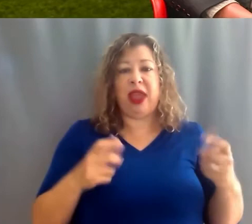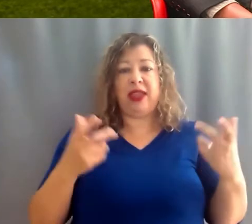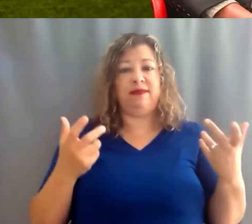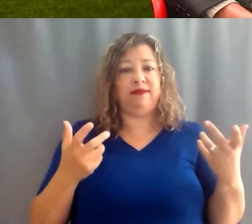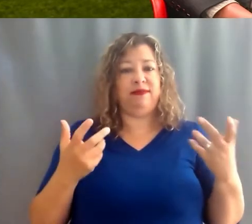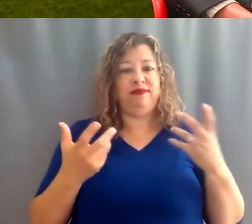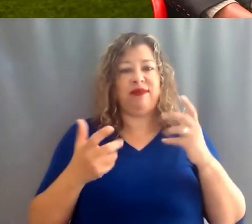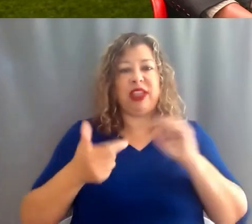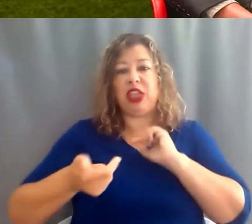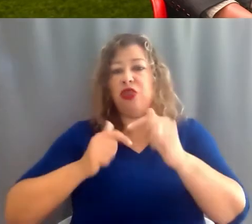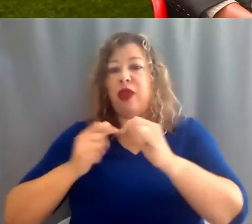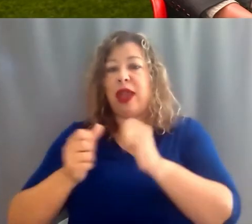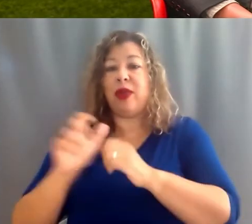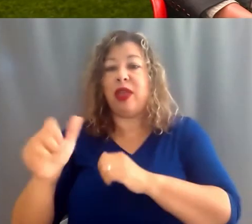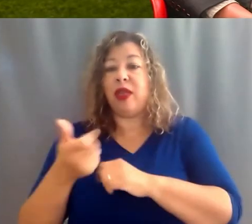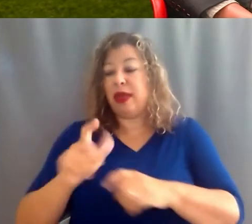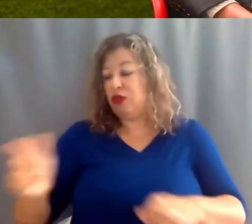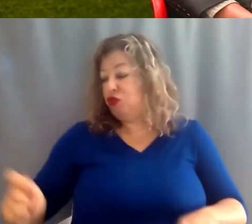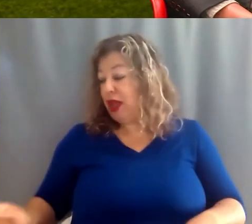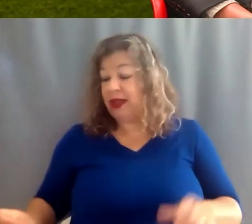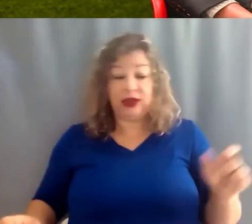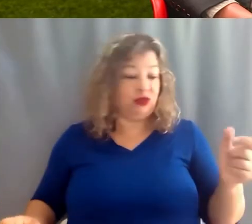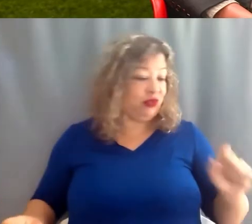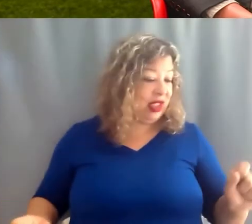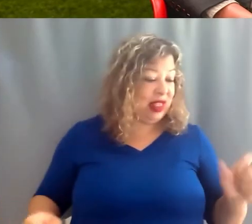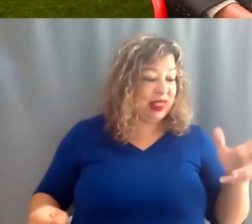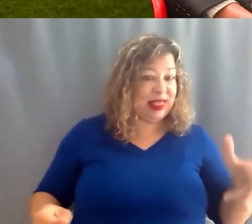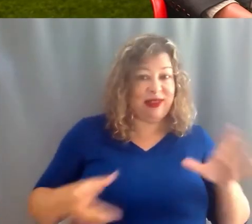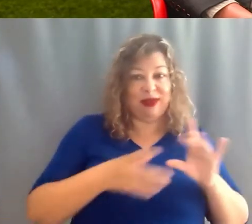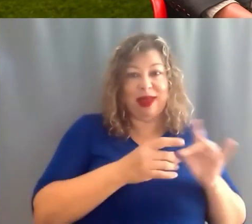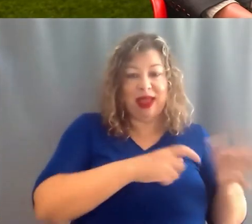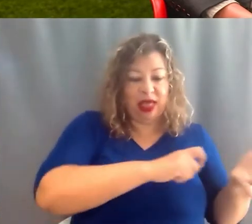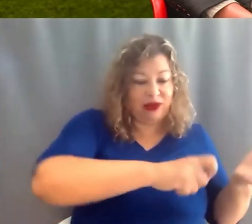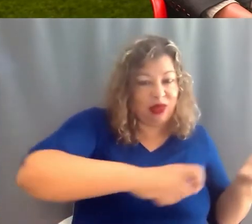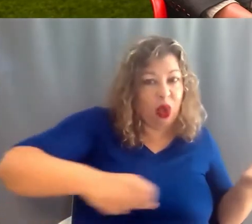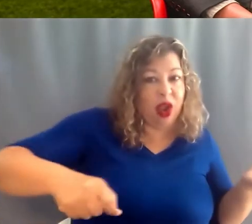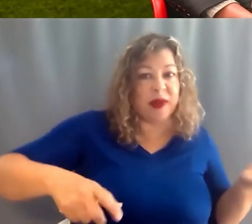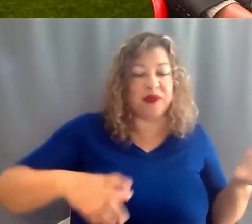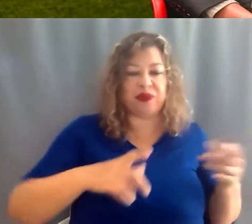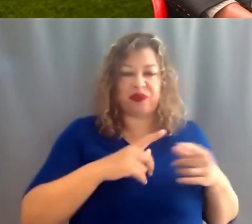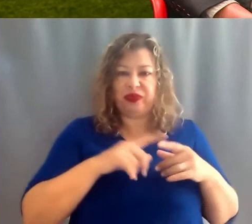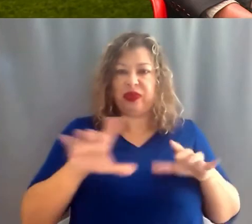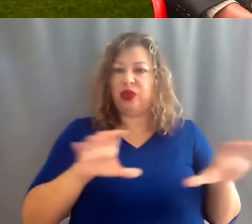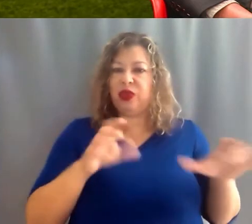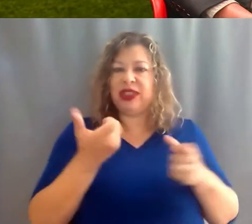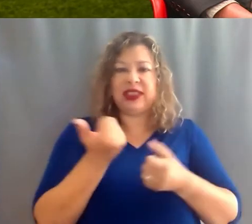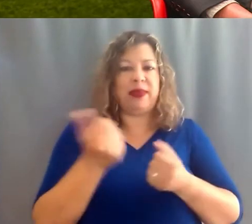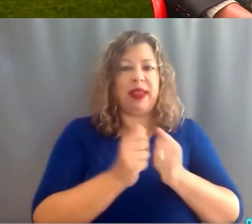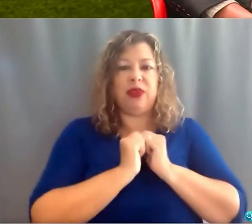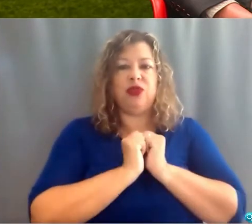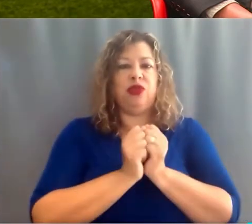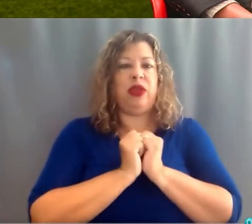Leaving a message, or doing something together. It's not just you, individual. This floor is everyone.